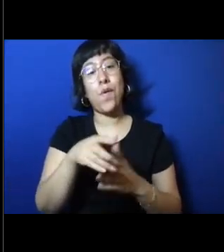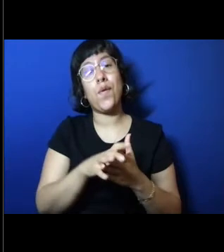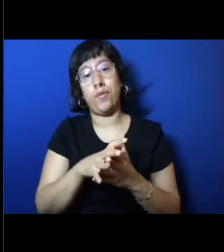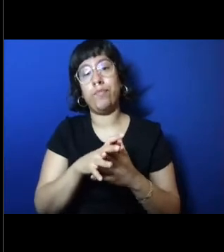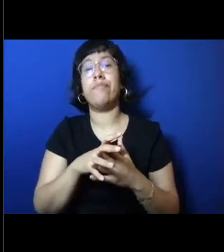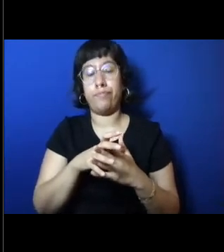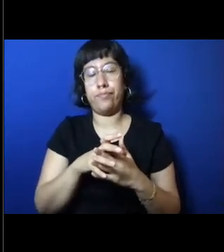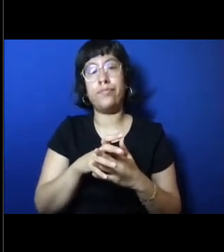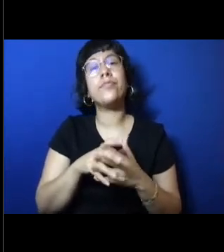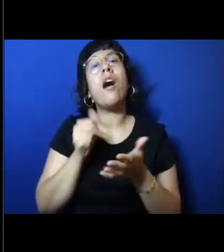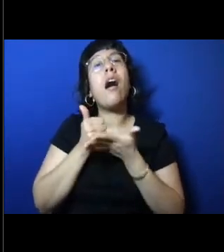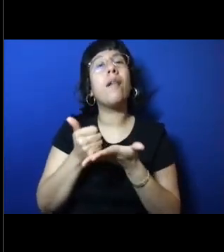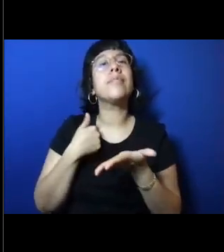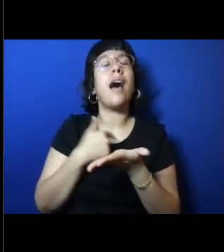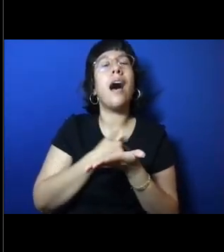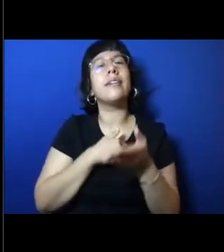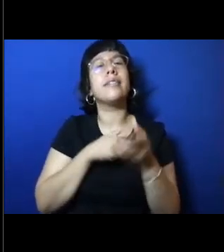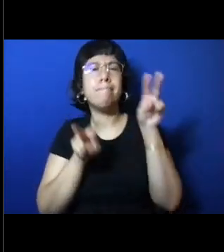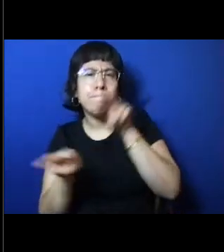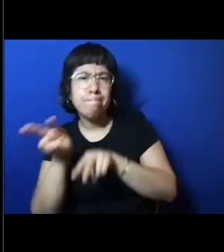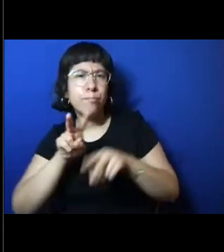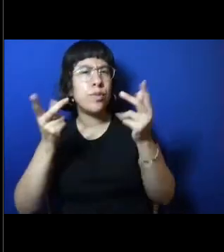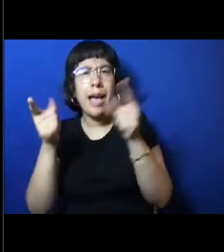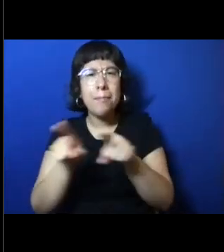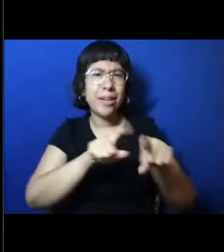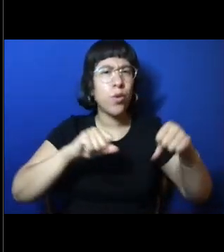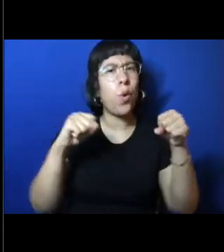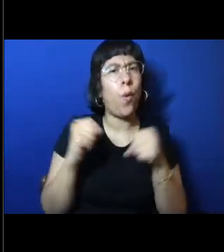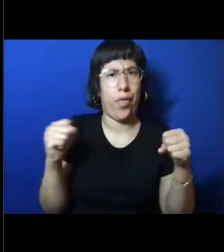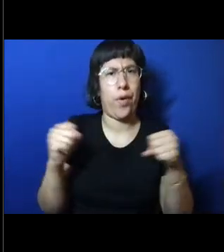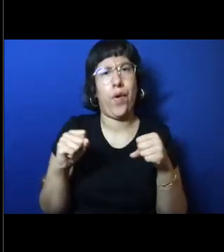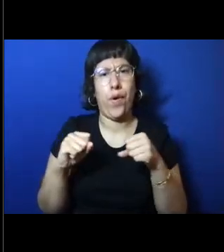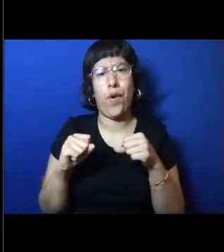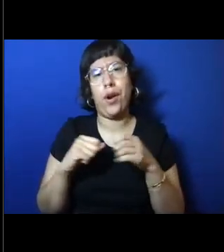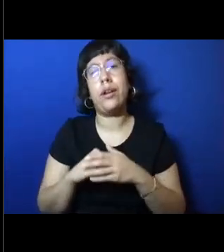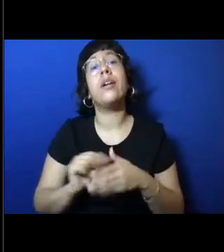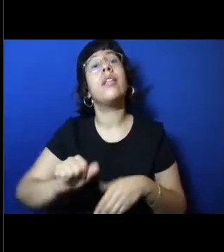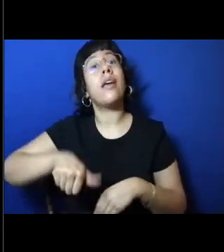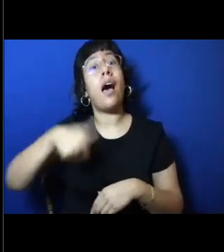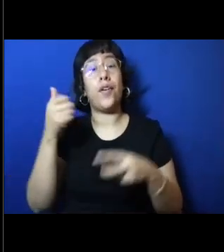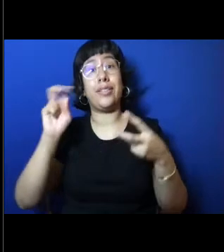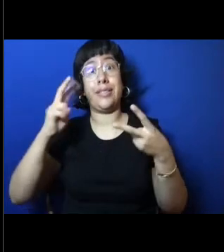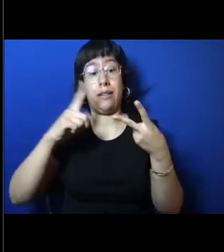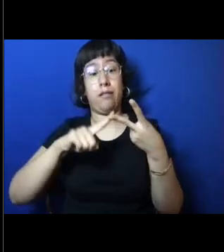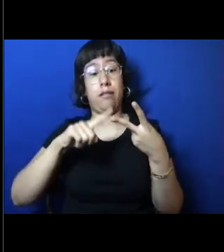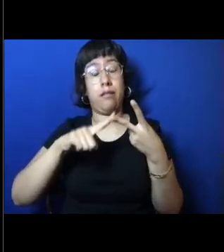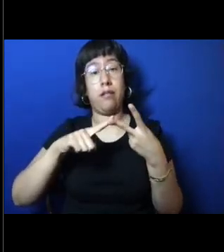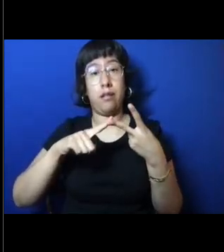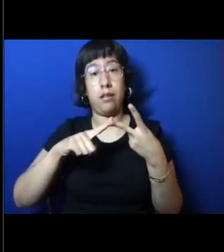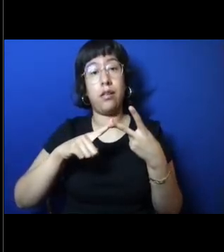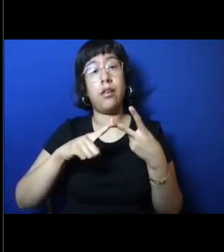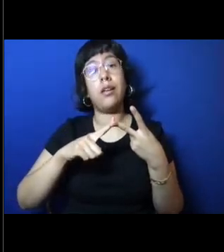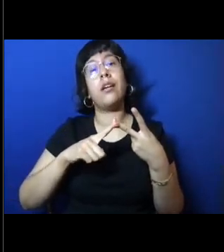So it helps us with severe weather. It's always looking at one part of the earth. The other ones that are more horizontal are Low earth orbiting satellites.